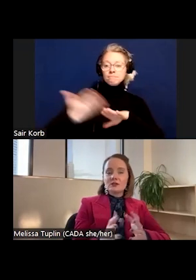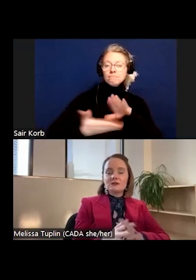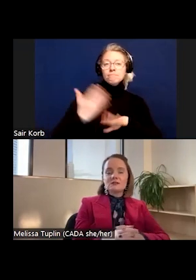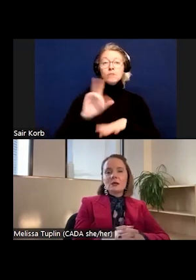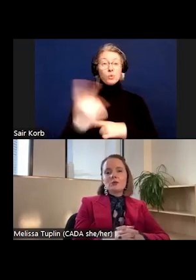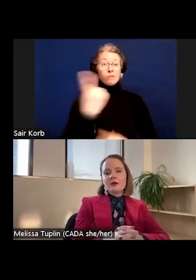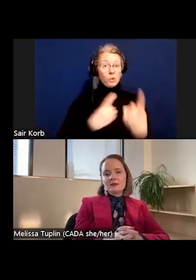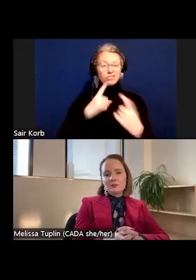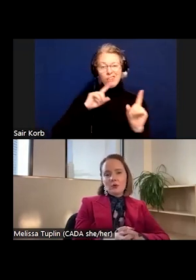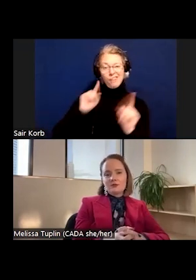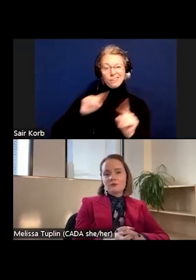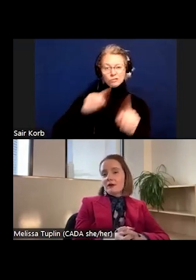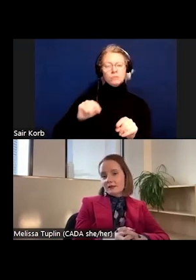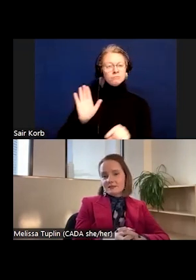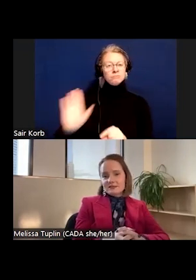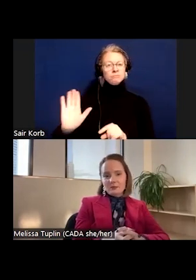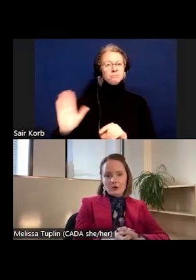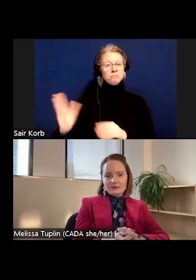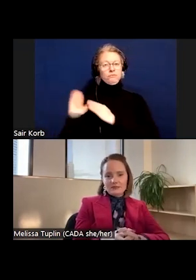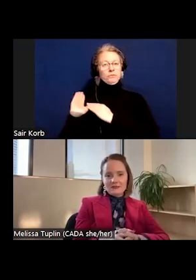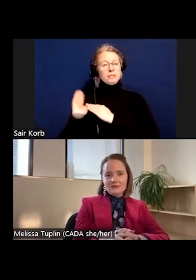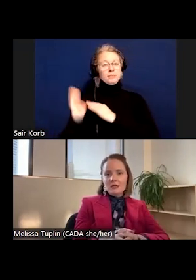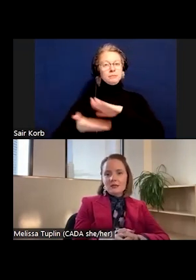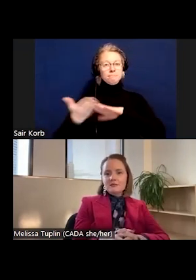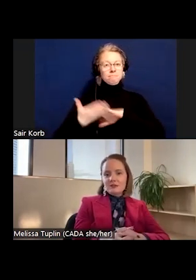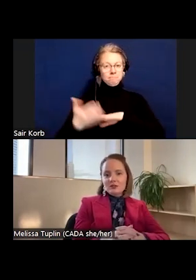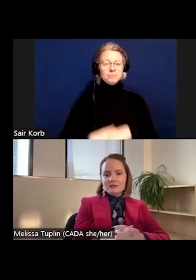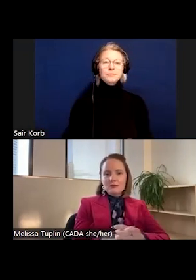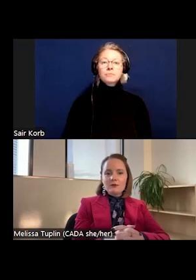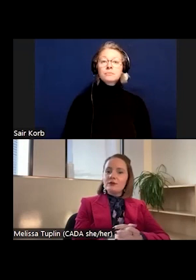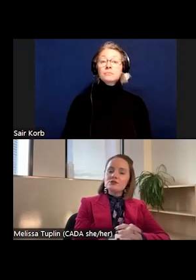questions, providing support and running assessment processes. Specialists can be reached through